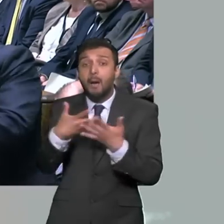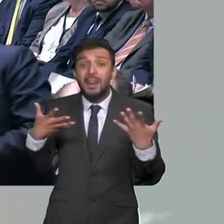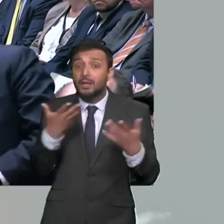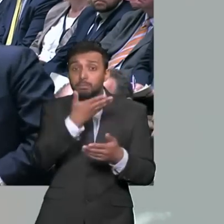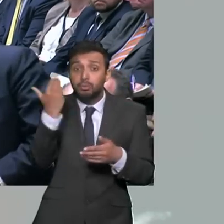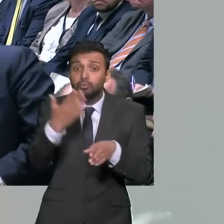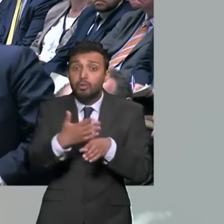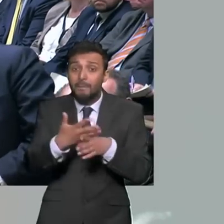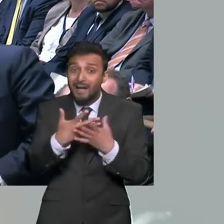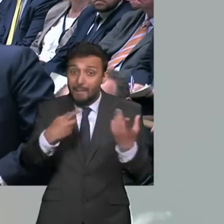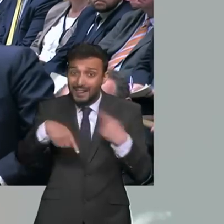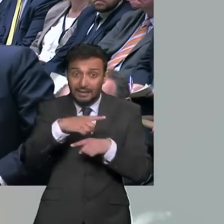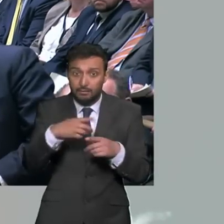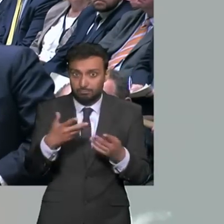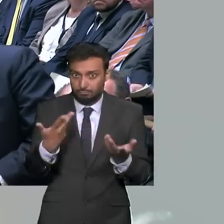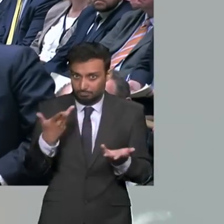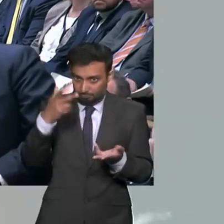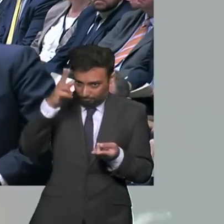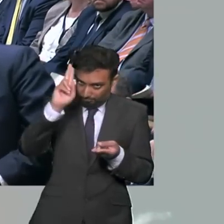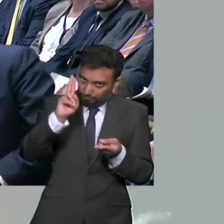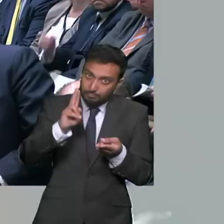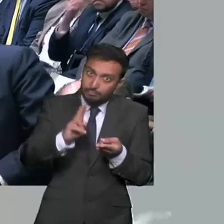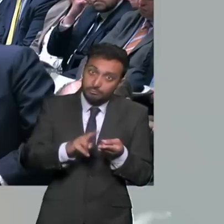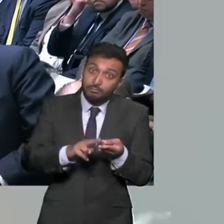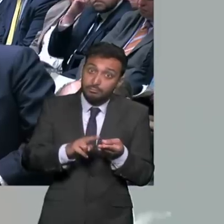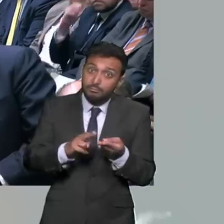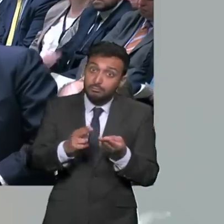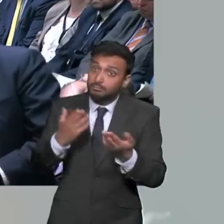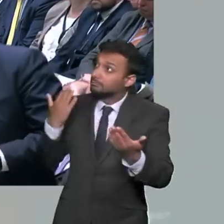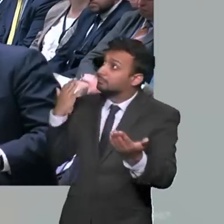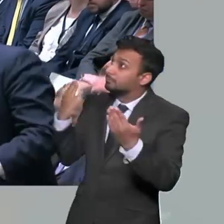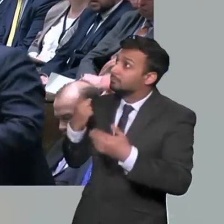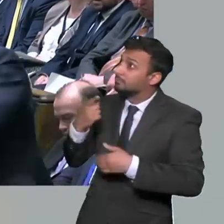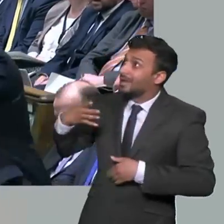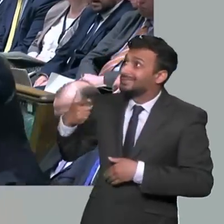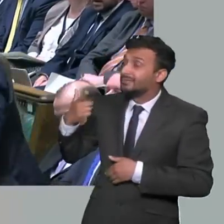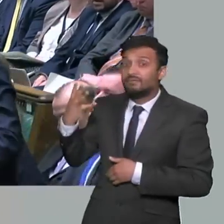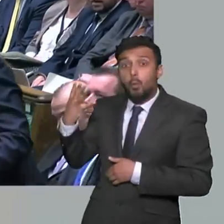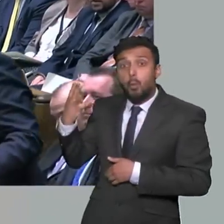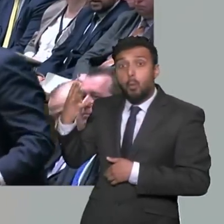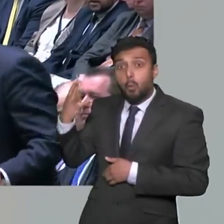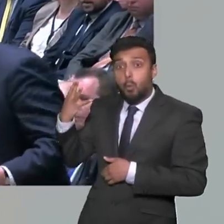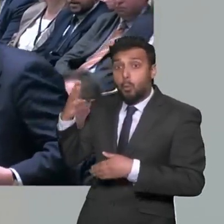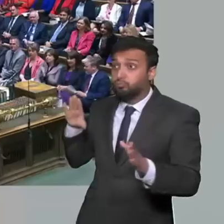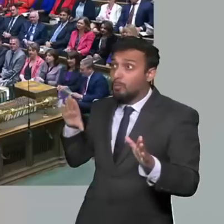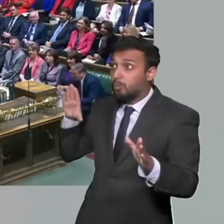We now have unemployment at the lowest level since 1974. Put that in your pipe.